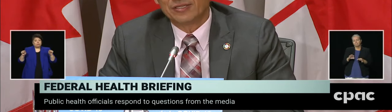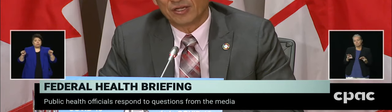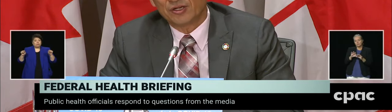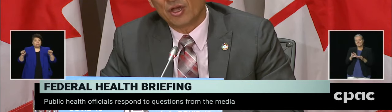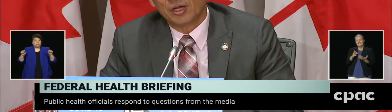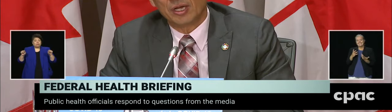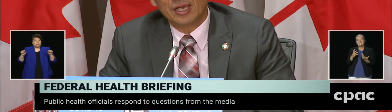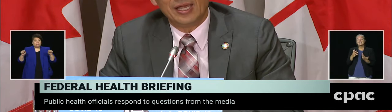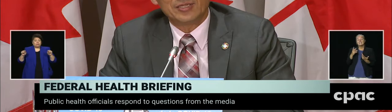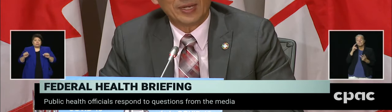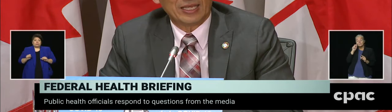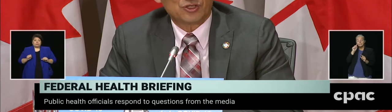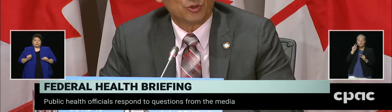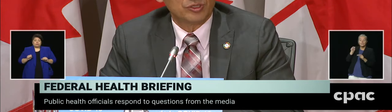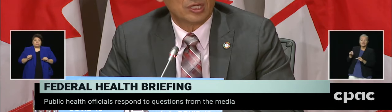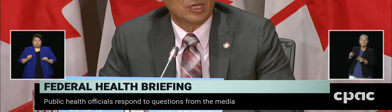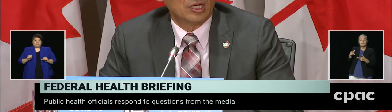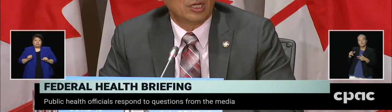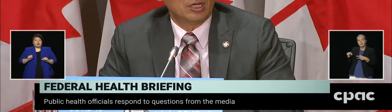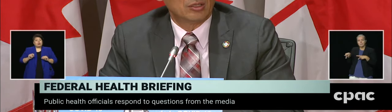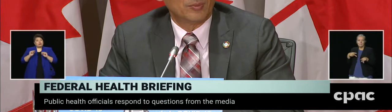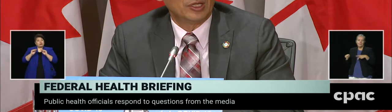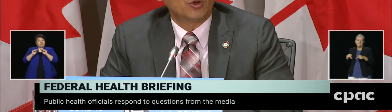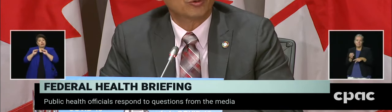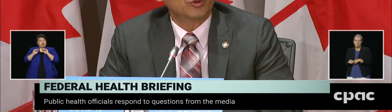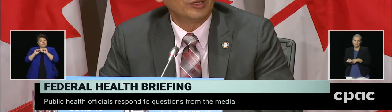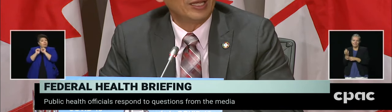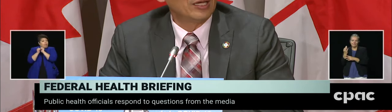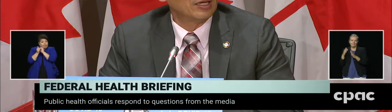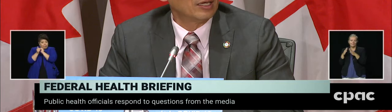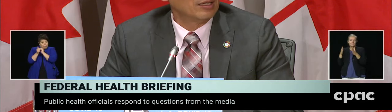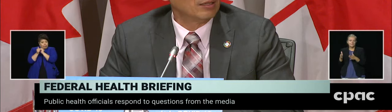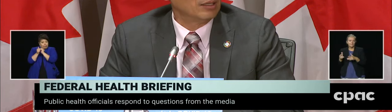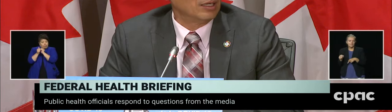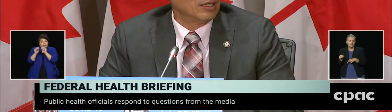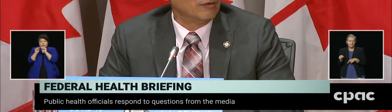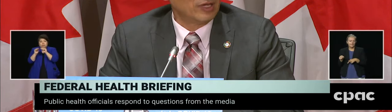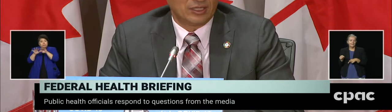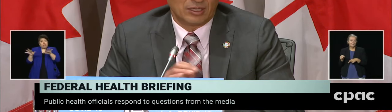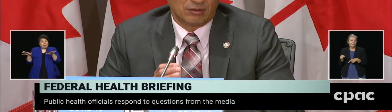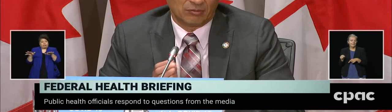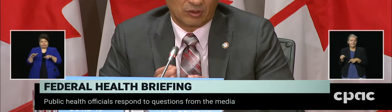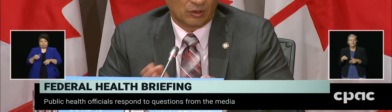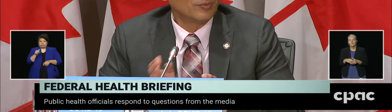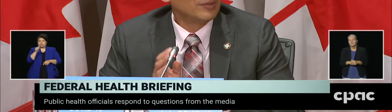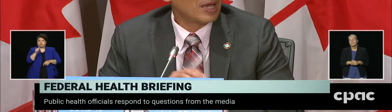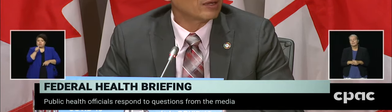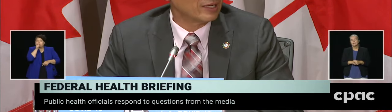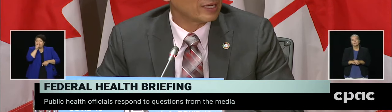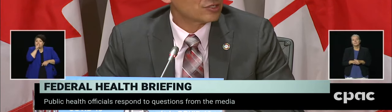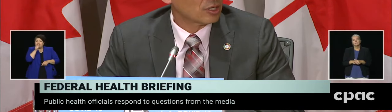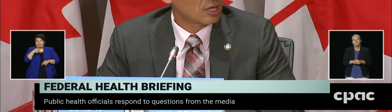WE SEE IN SOME REGIONS THE